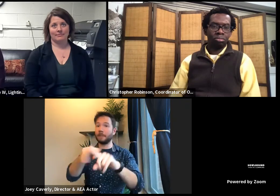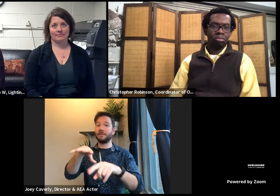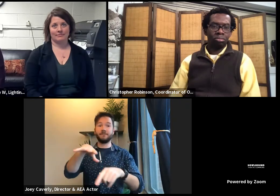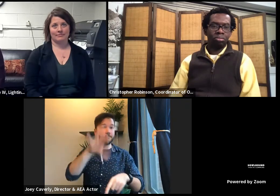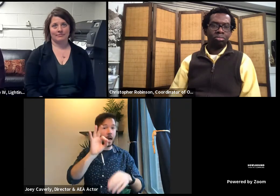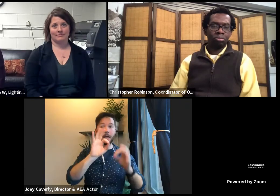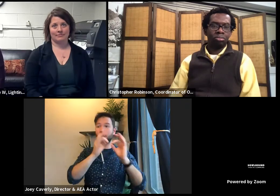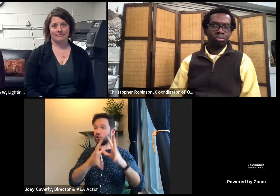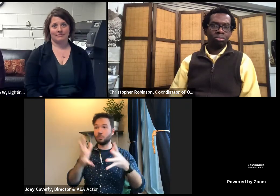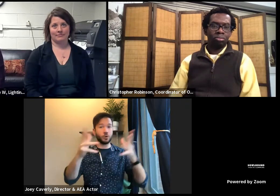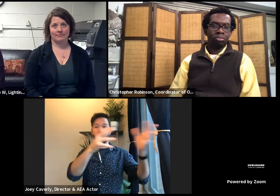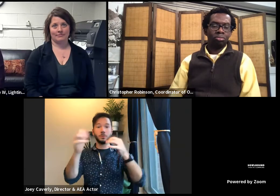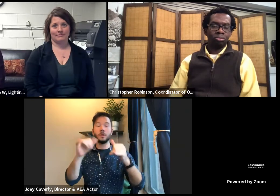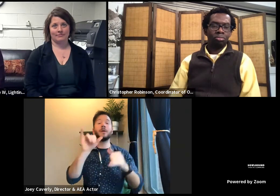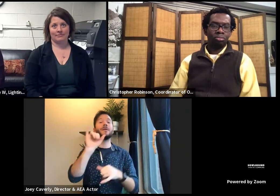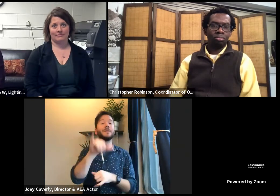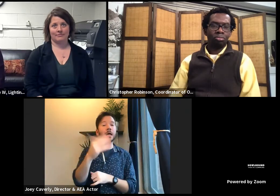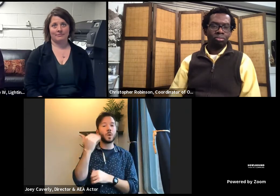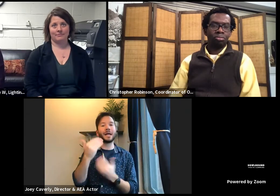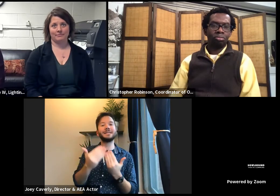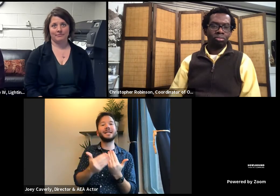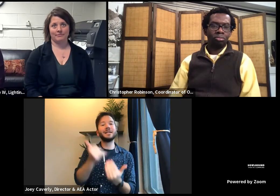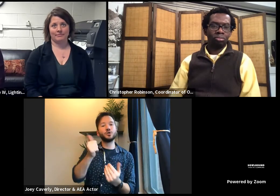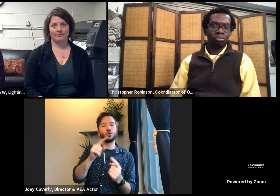The madness of finding interpreters and assigning them